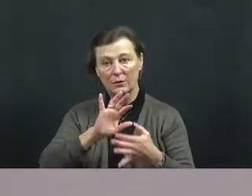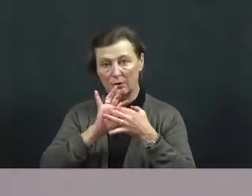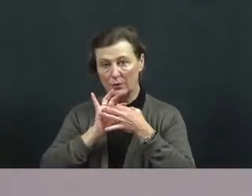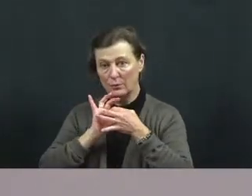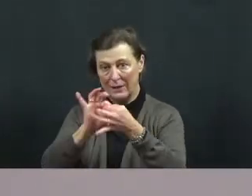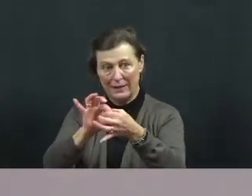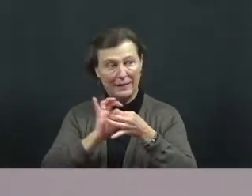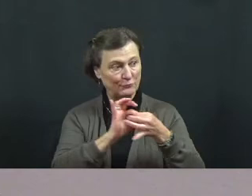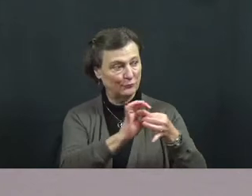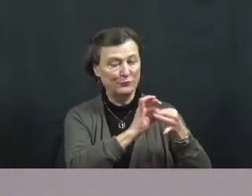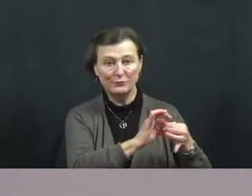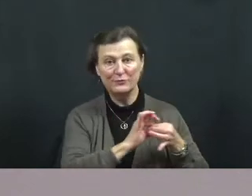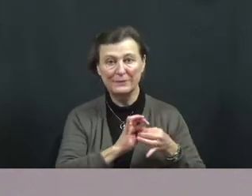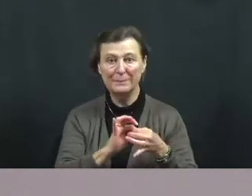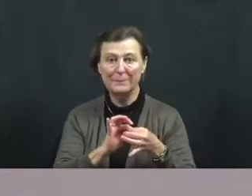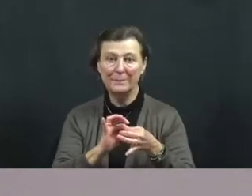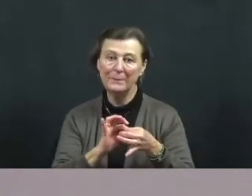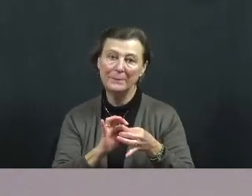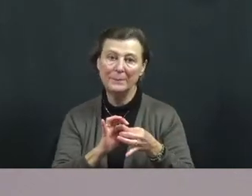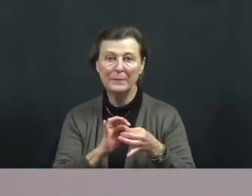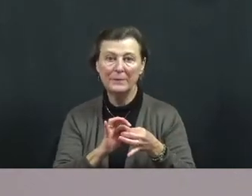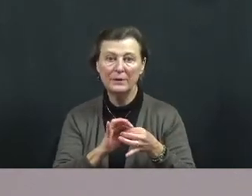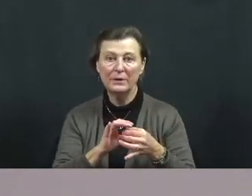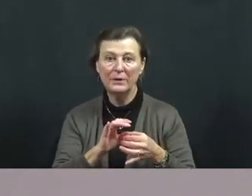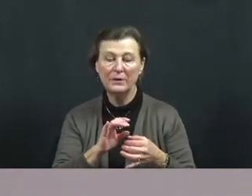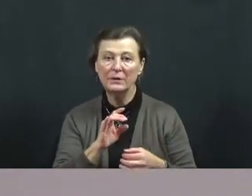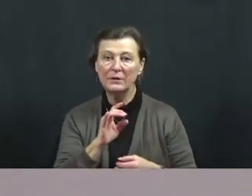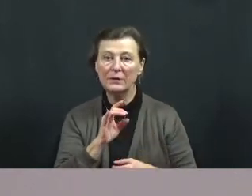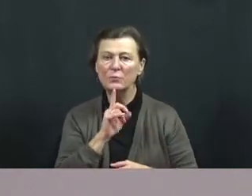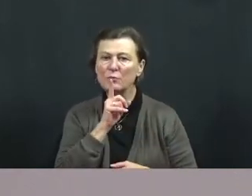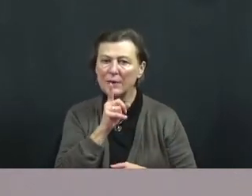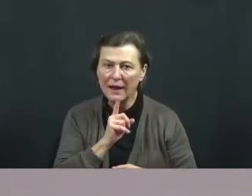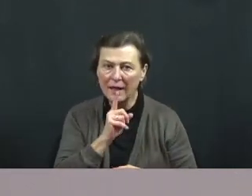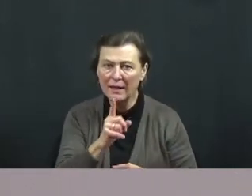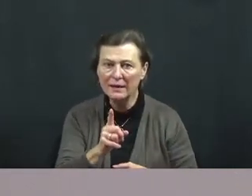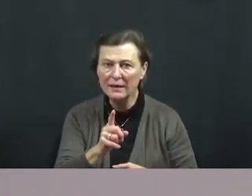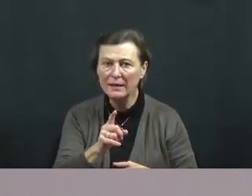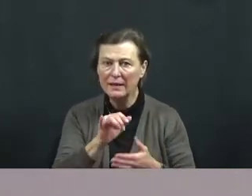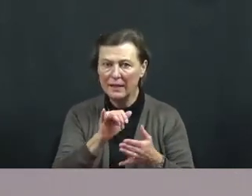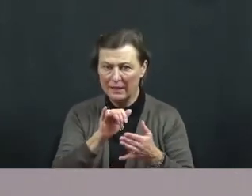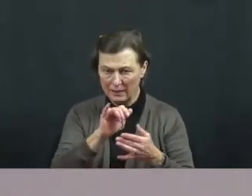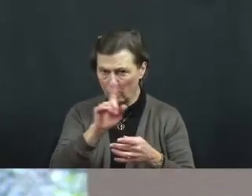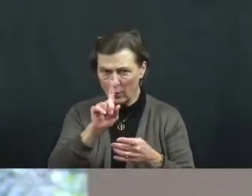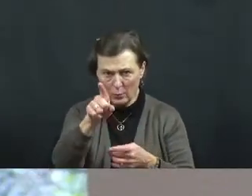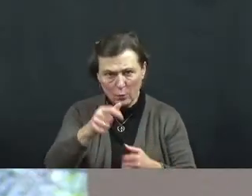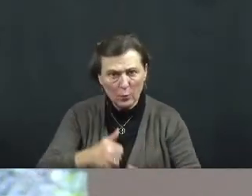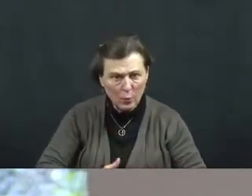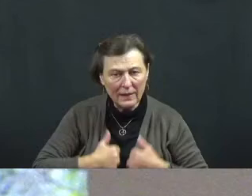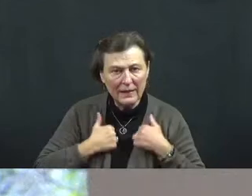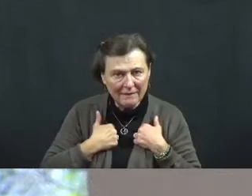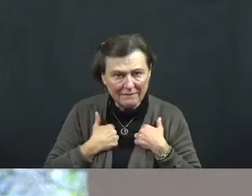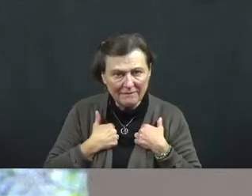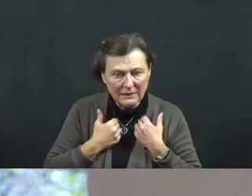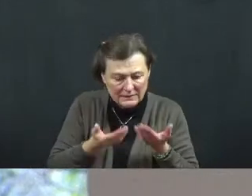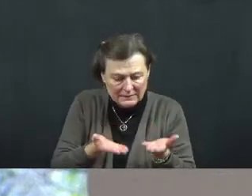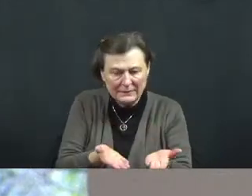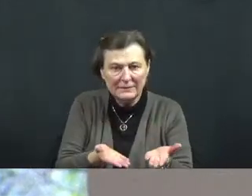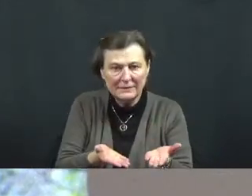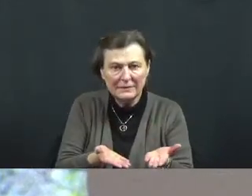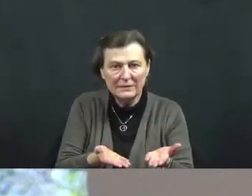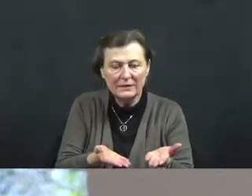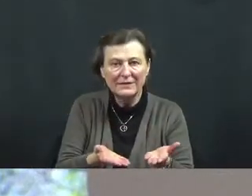And, the reality in which you live.